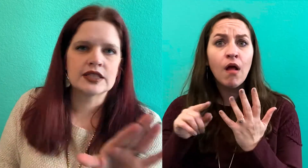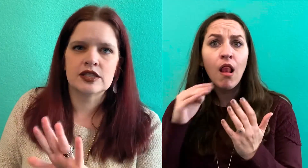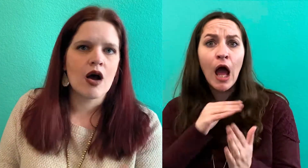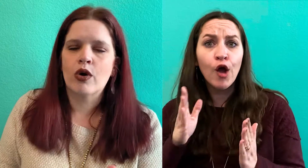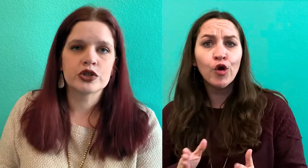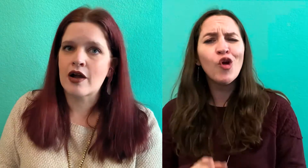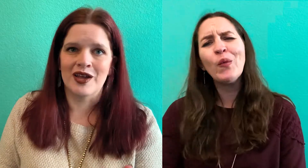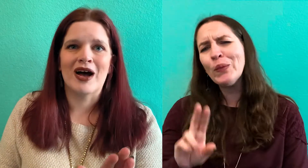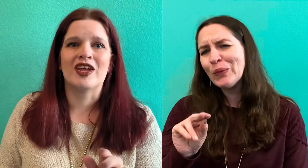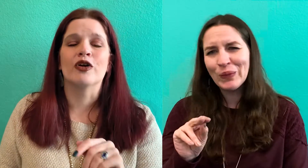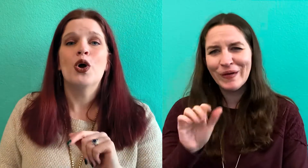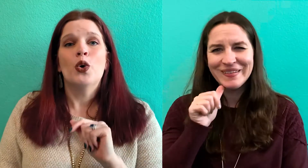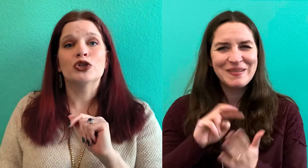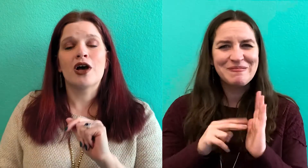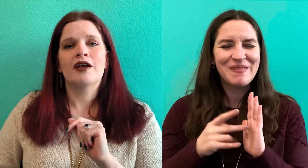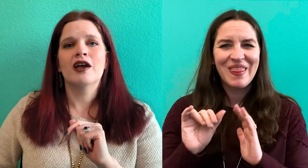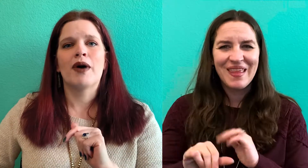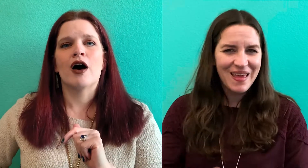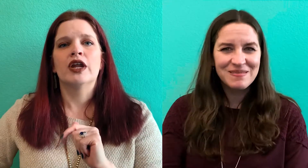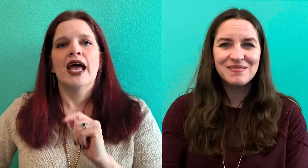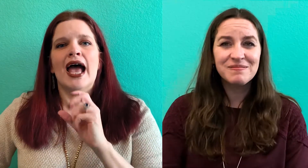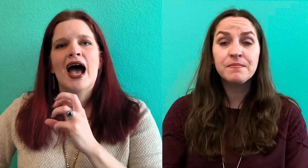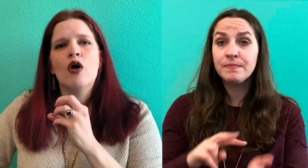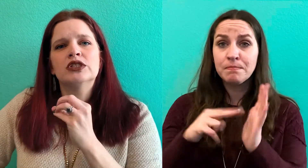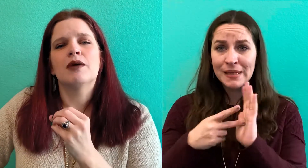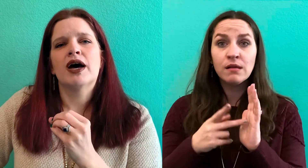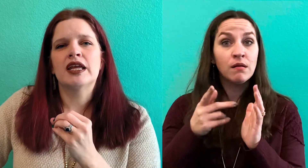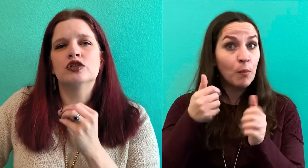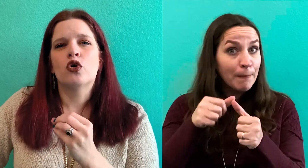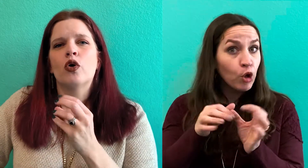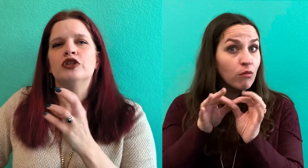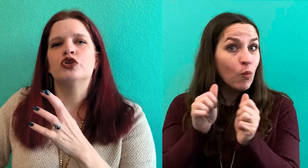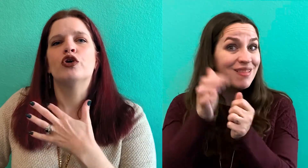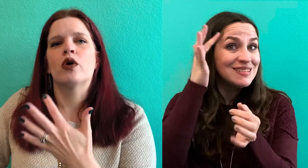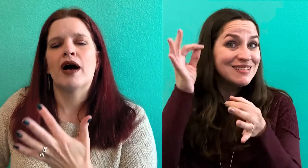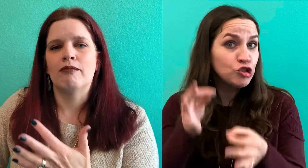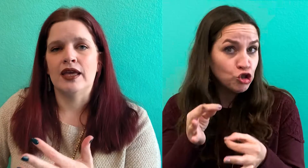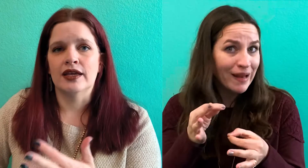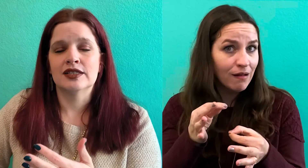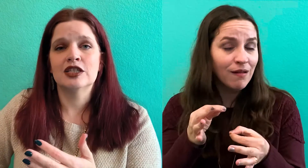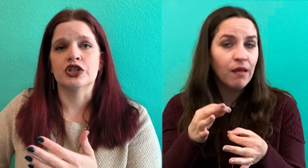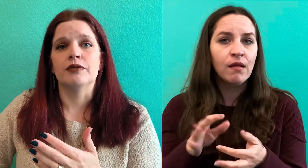That's not what we're talking about here. We're talking about how somebody is going to go about making a decision.